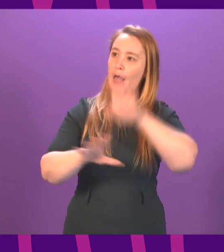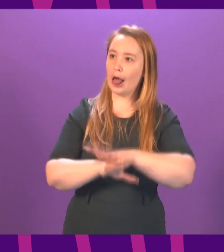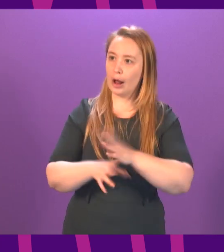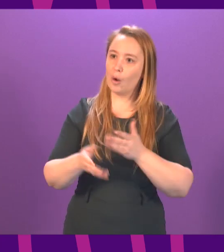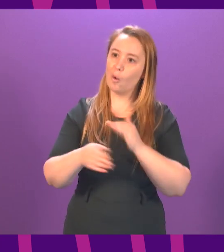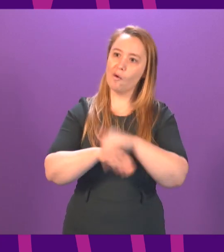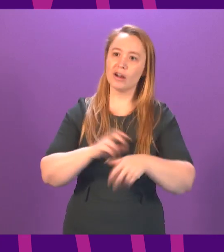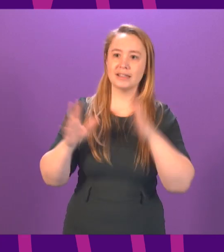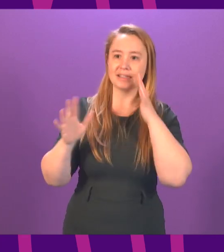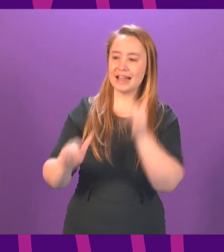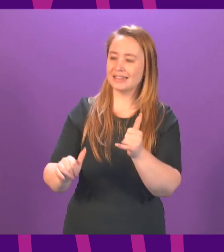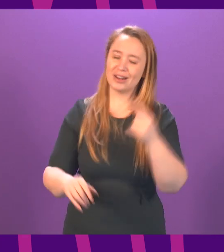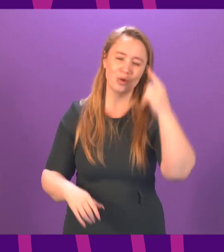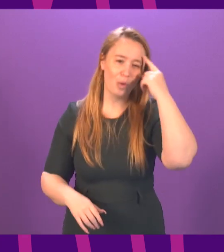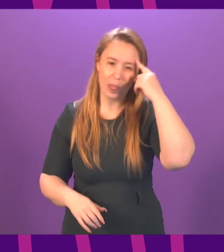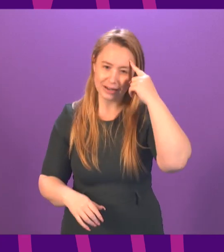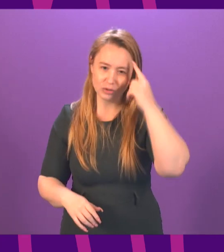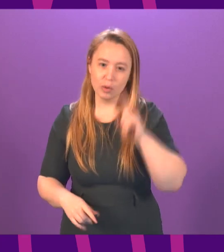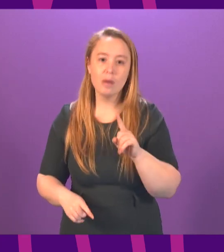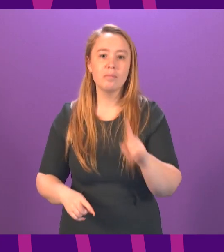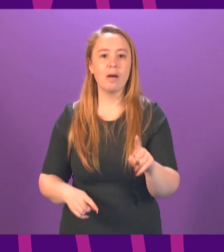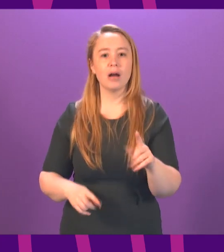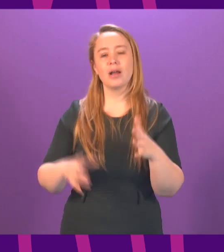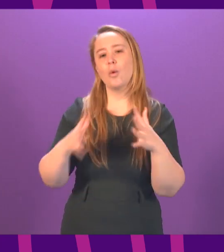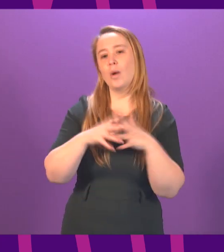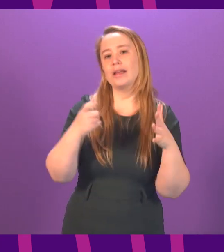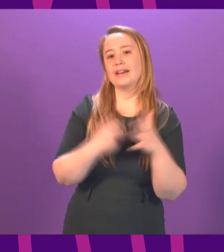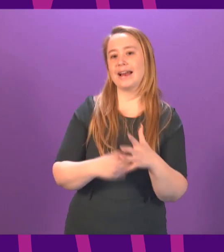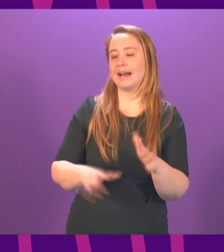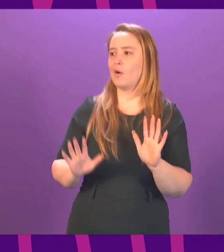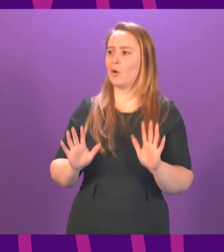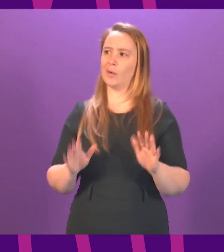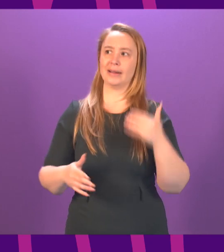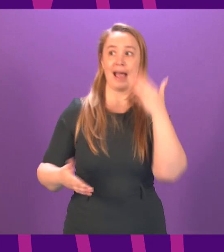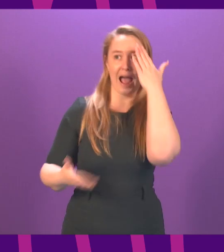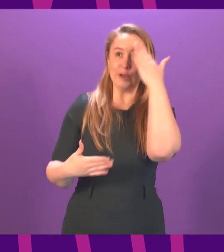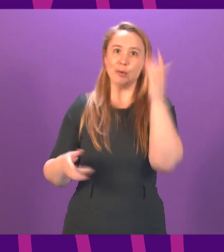but I think that he continues to pretend that he misunderstands it in order to bandy about figures